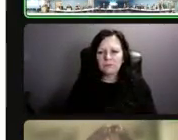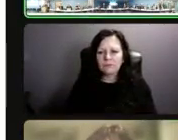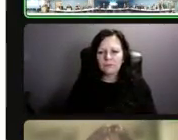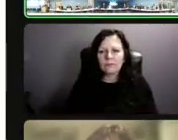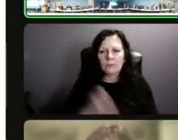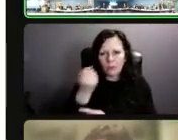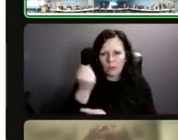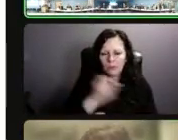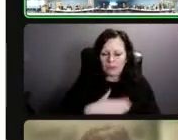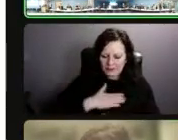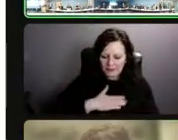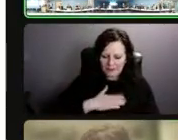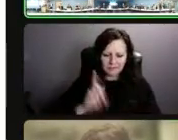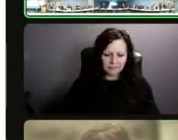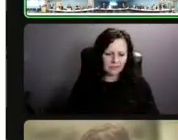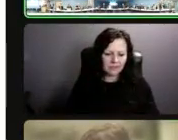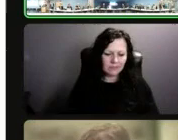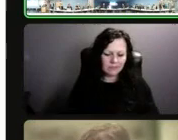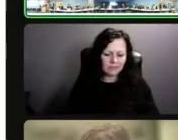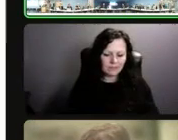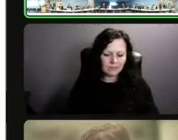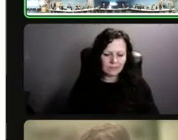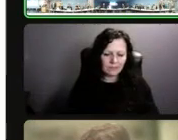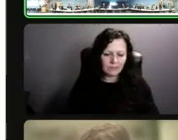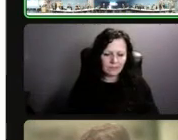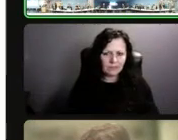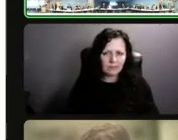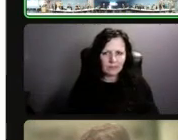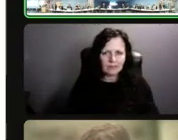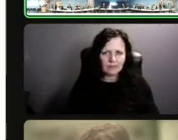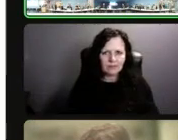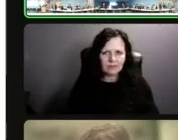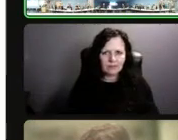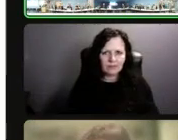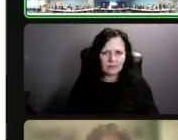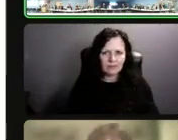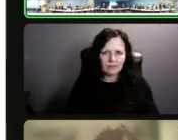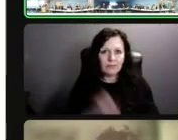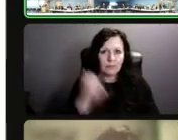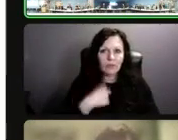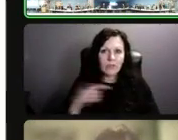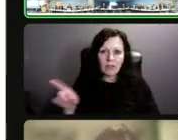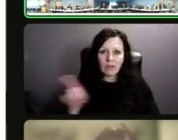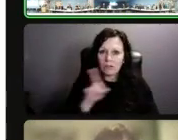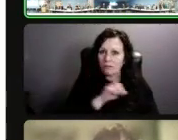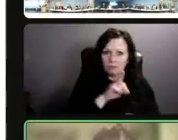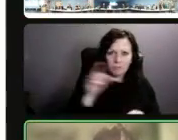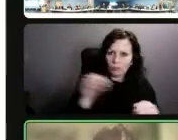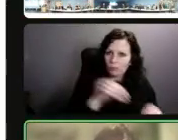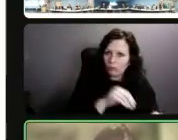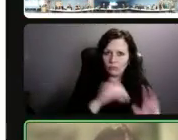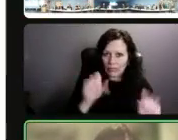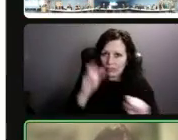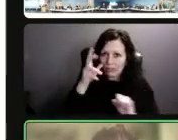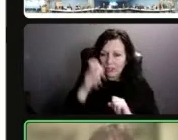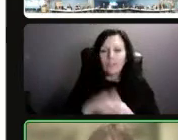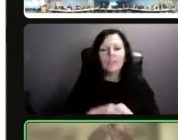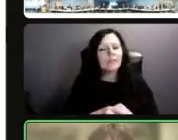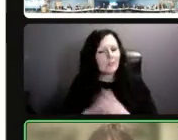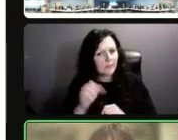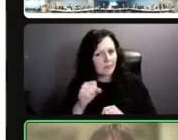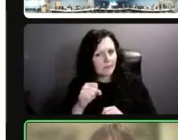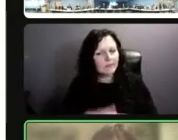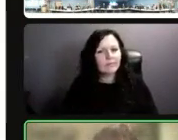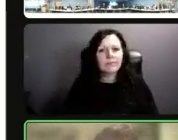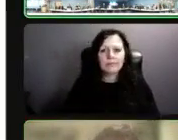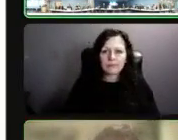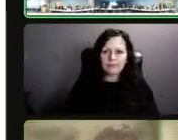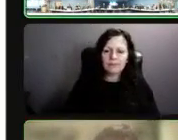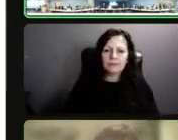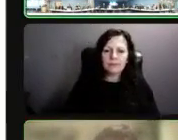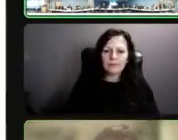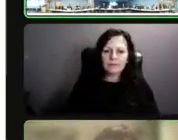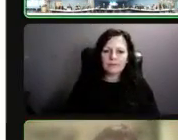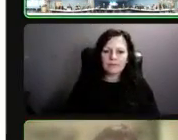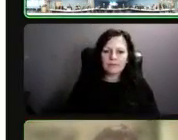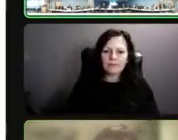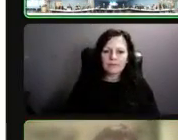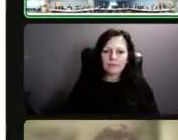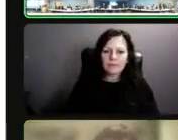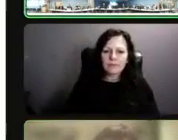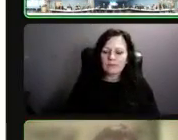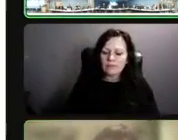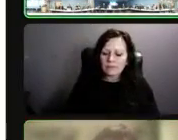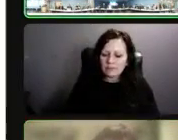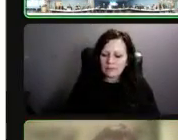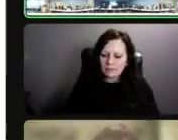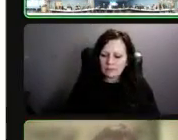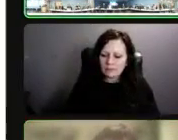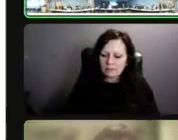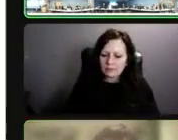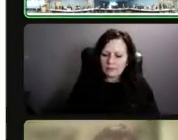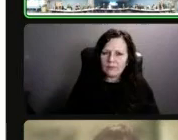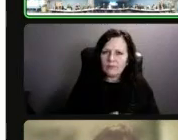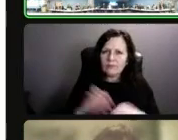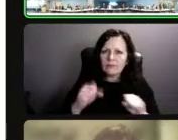THE LAST FEW MINUTES NO STANDBY